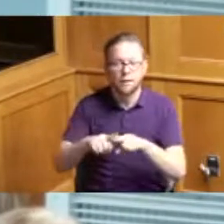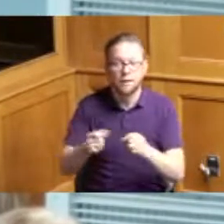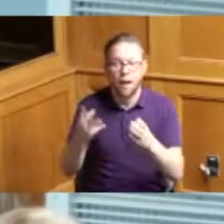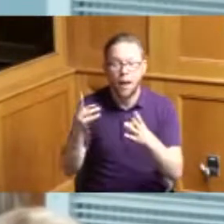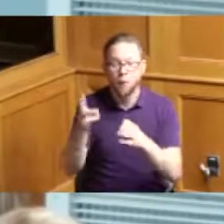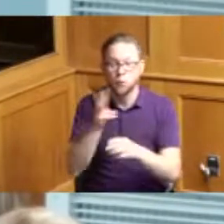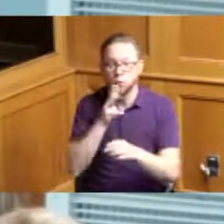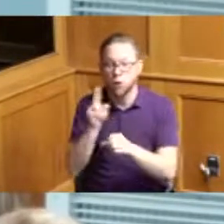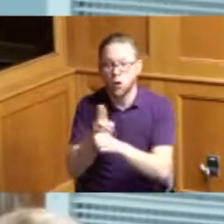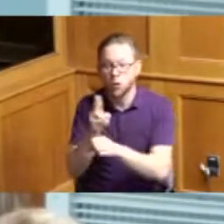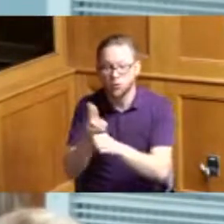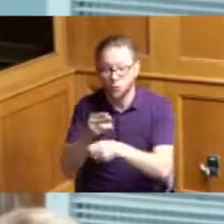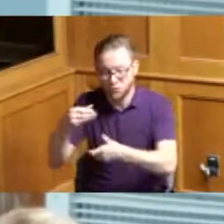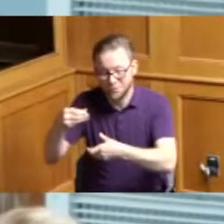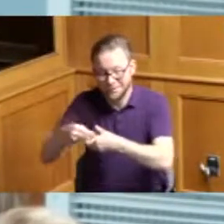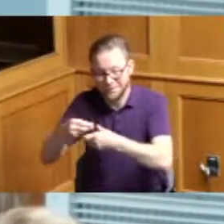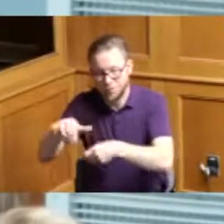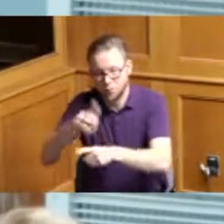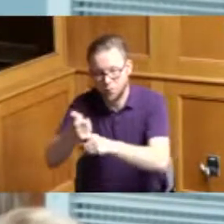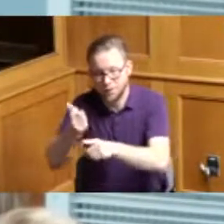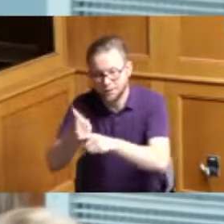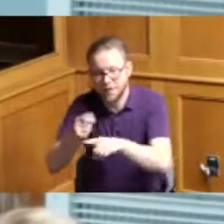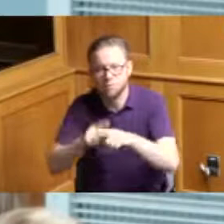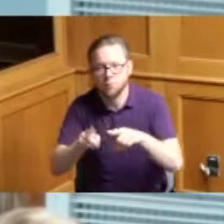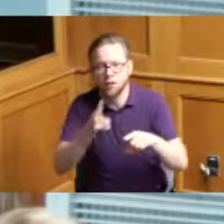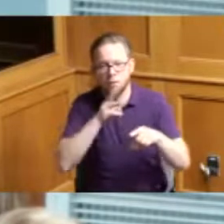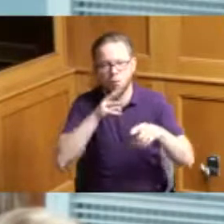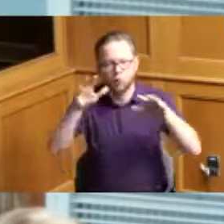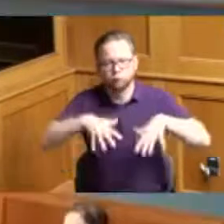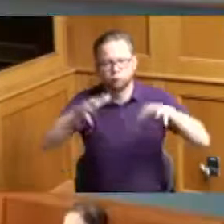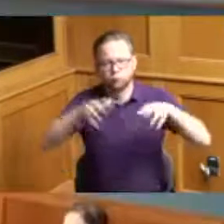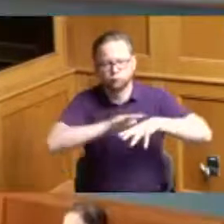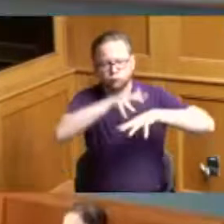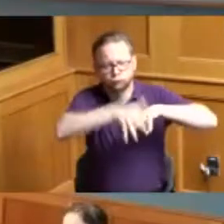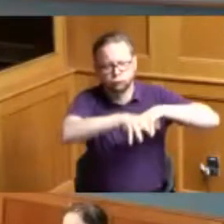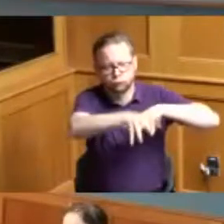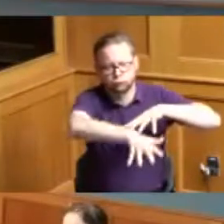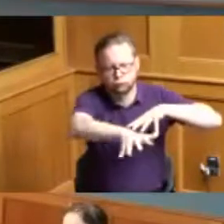much runoff they're sending from their exterior of their property thank you and and I do want